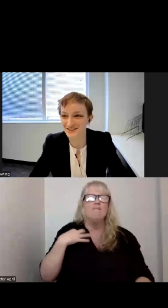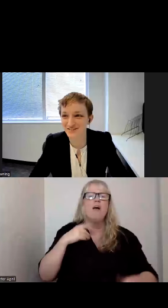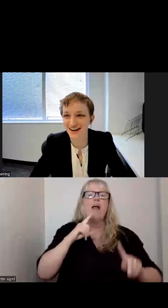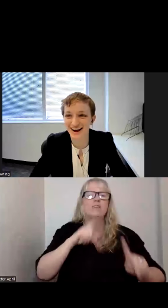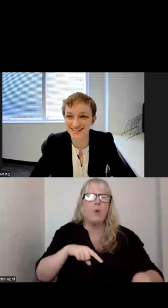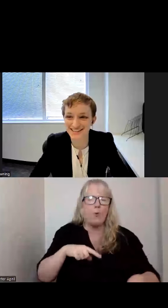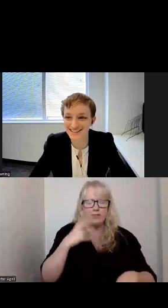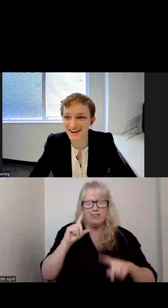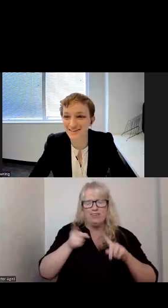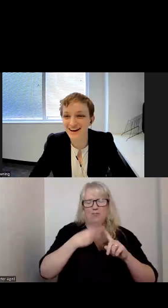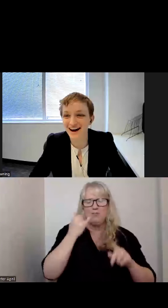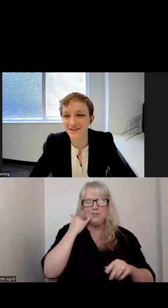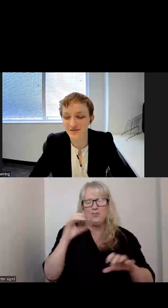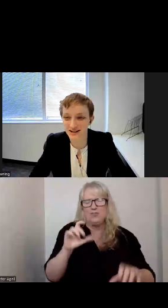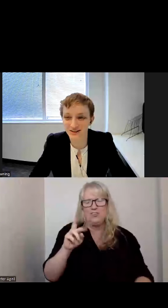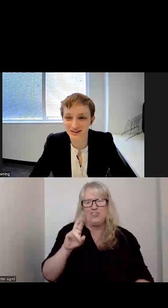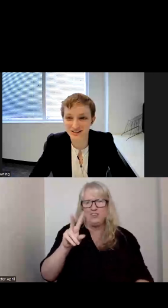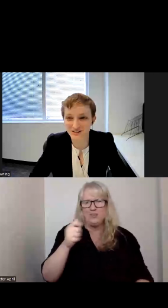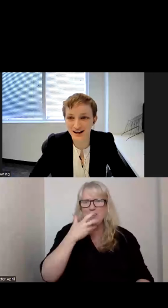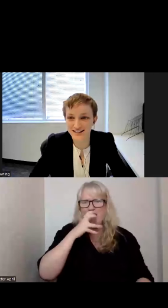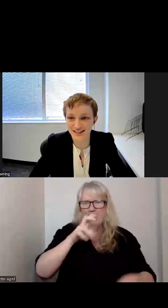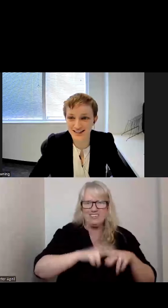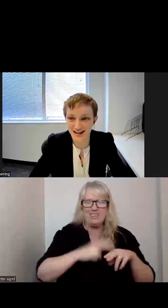THE HOT SEAT. YOU CAN CONNECT